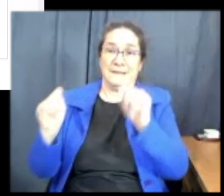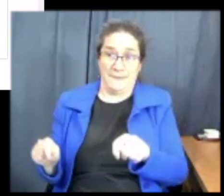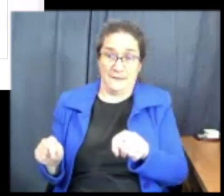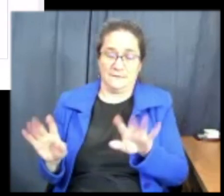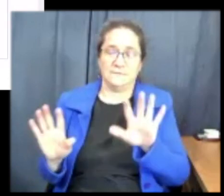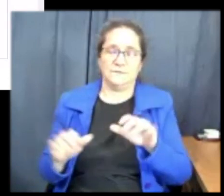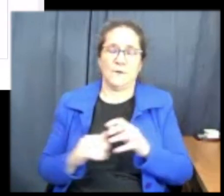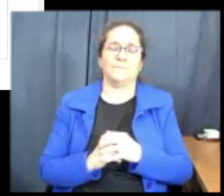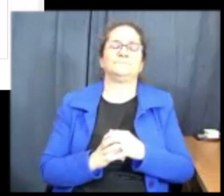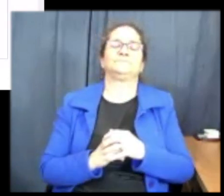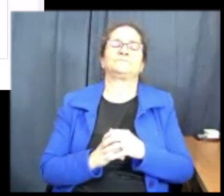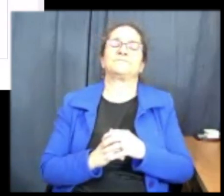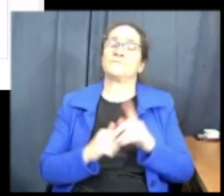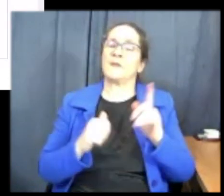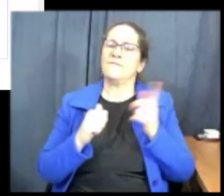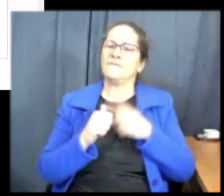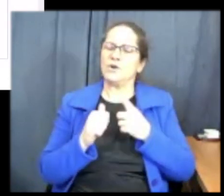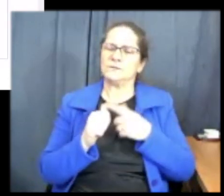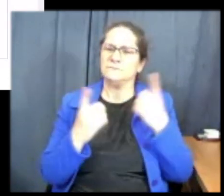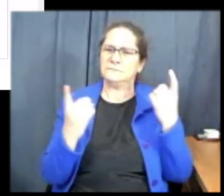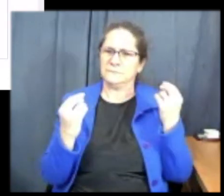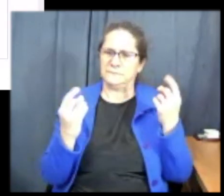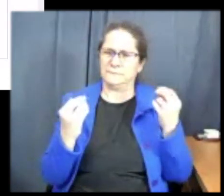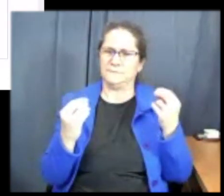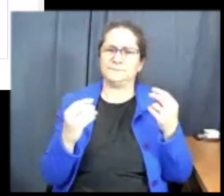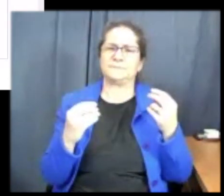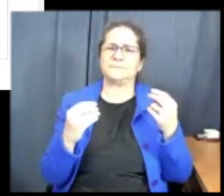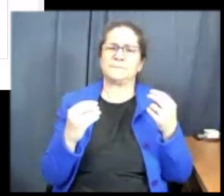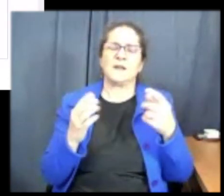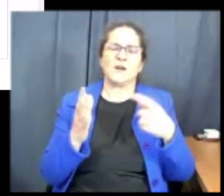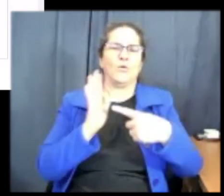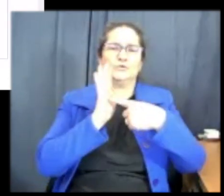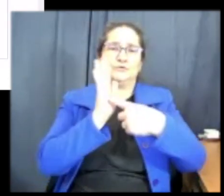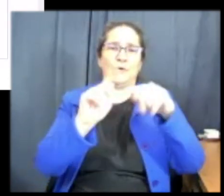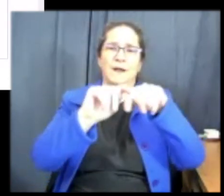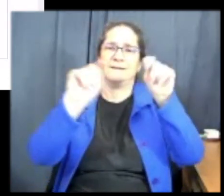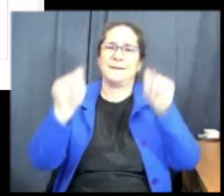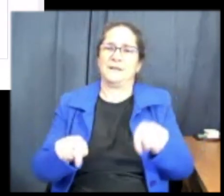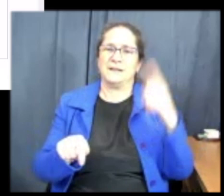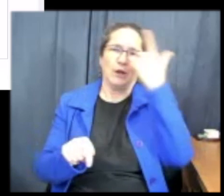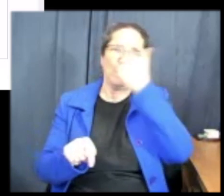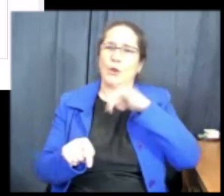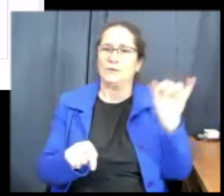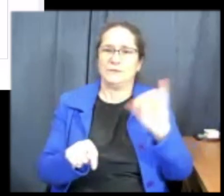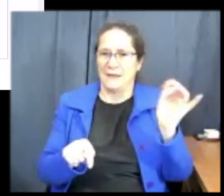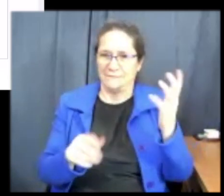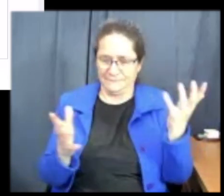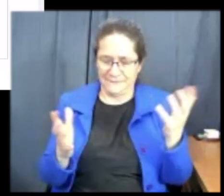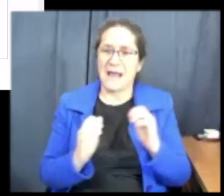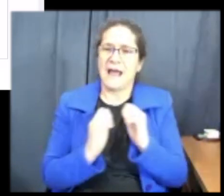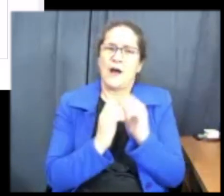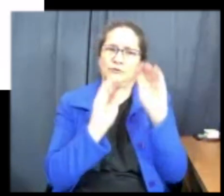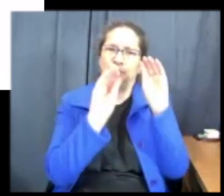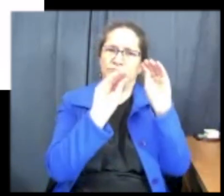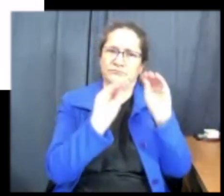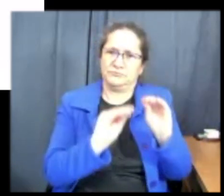is I want to show you an example of the template so you can see how we fill it in. And then I will show you the blank template